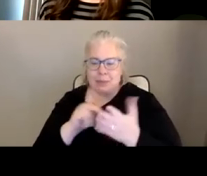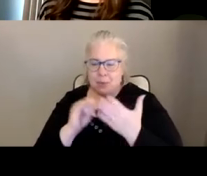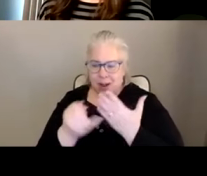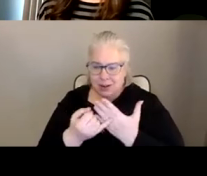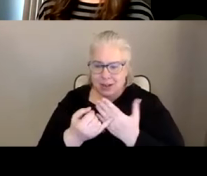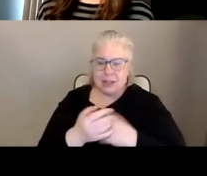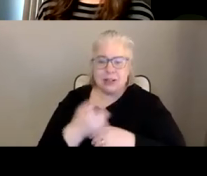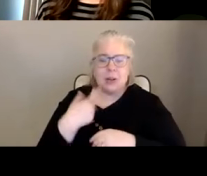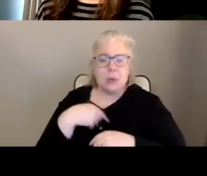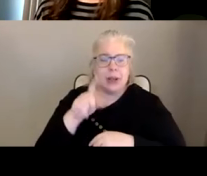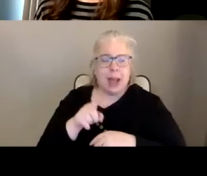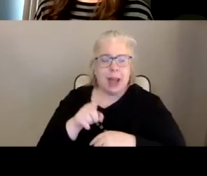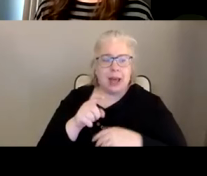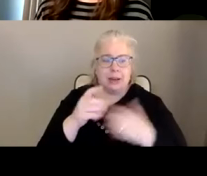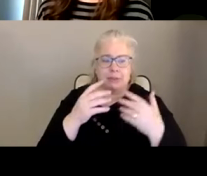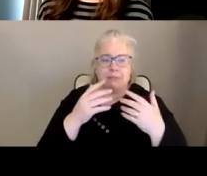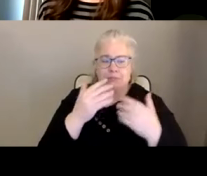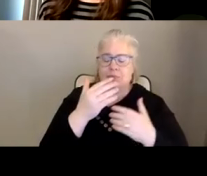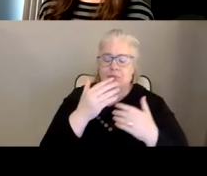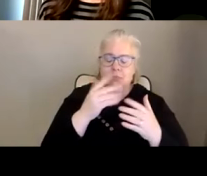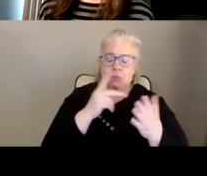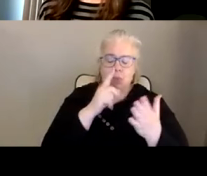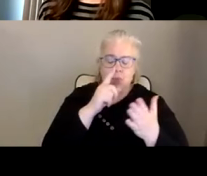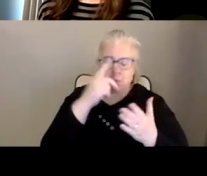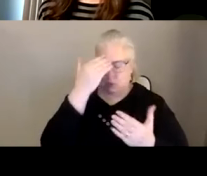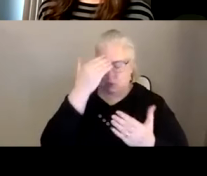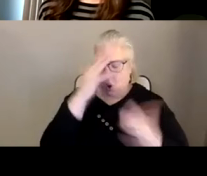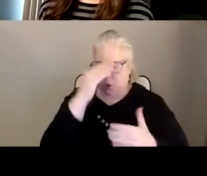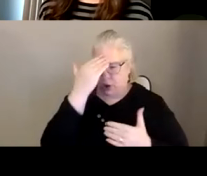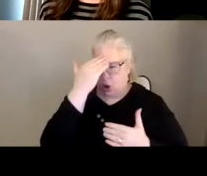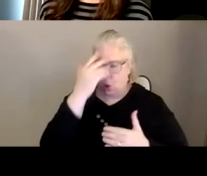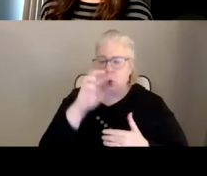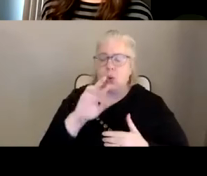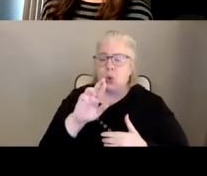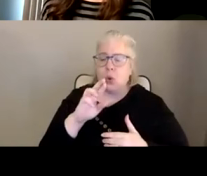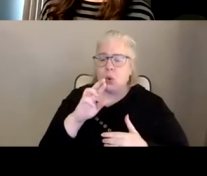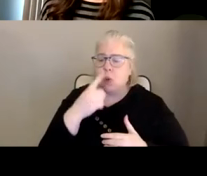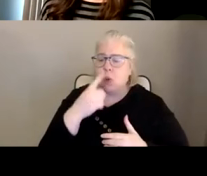So we had a known bucket where the Red Cross already had the materials developed.